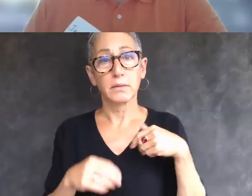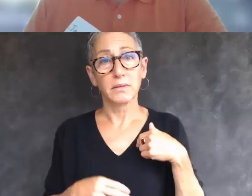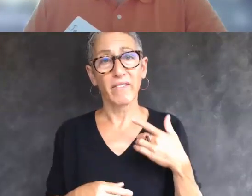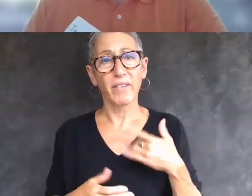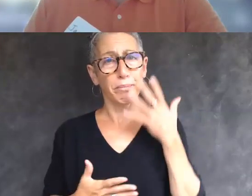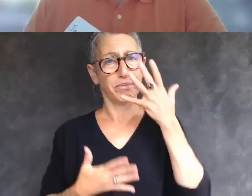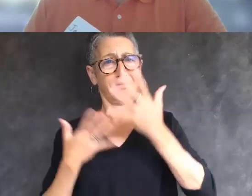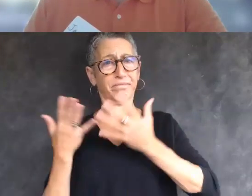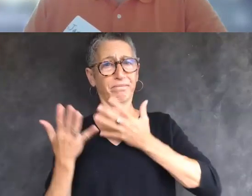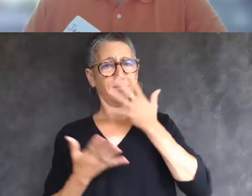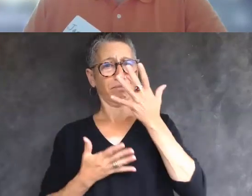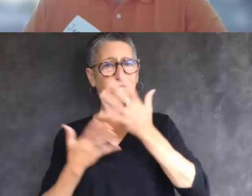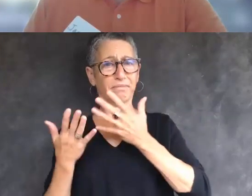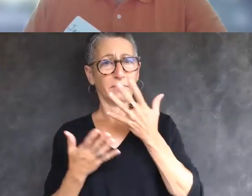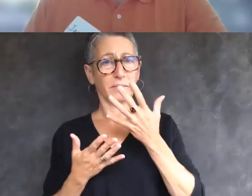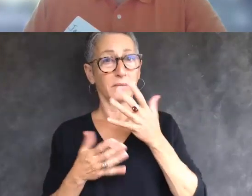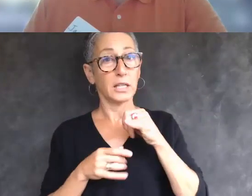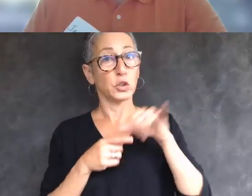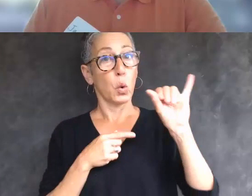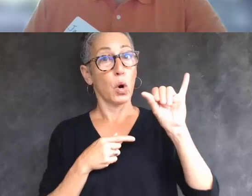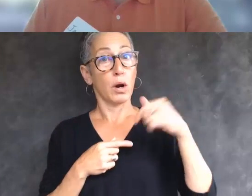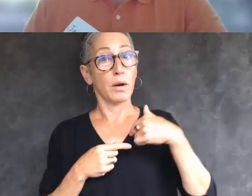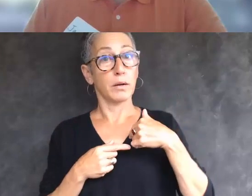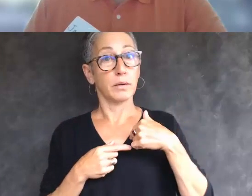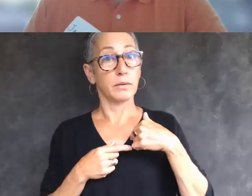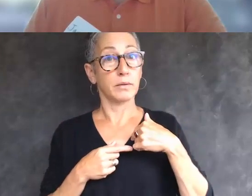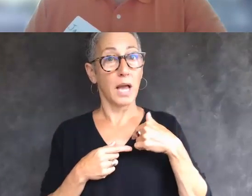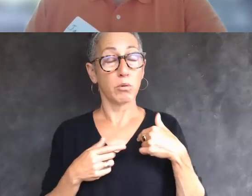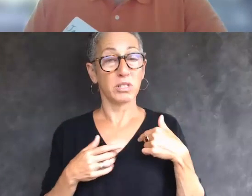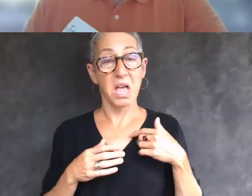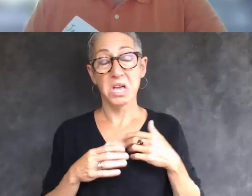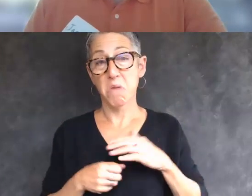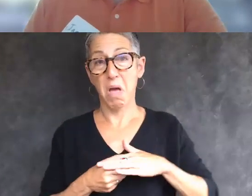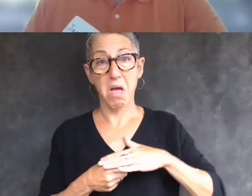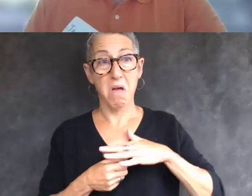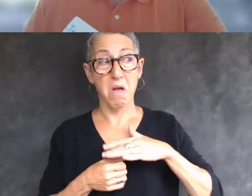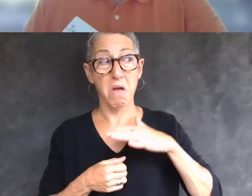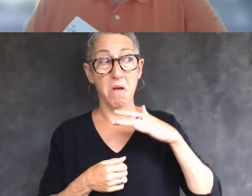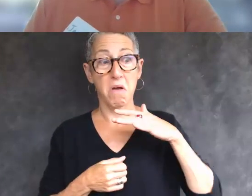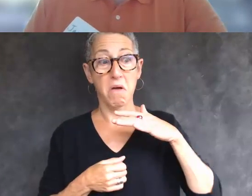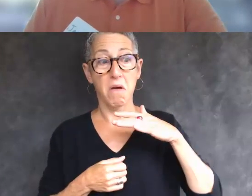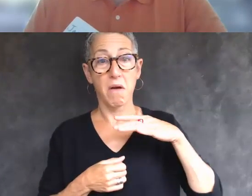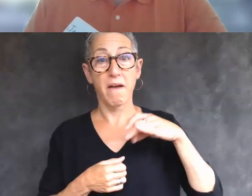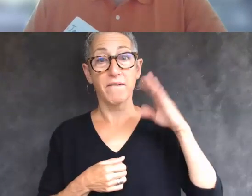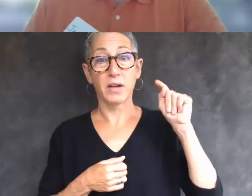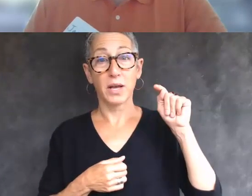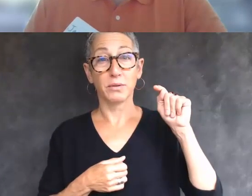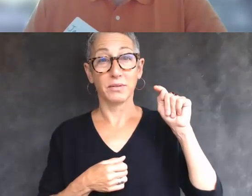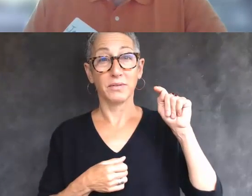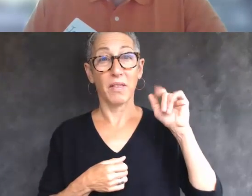And I and I swore at her in the process I was dysregulated and I swore at her come to find out that's considered a verbal assault of a flight attendant.